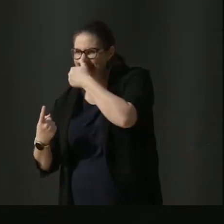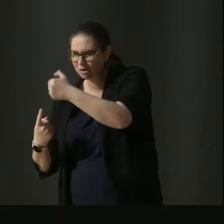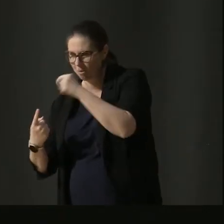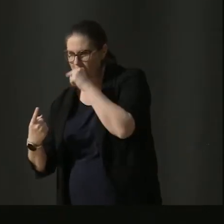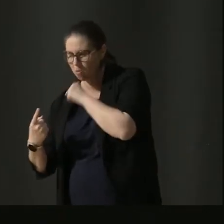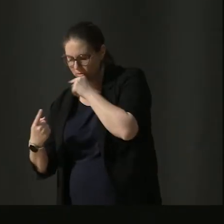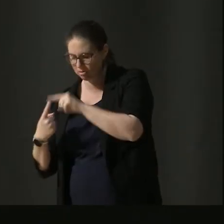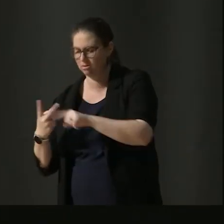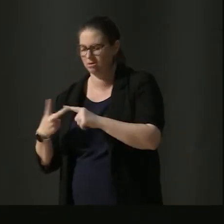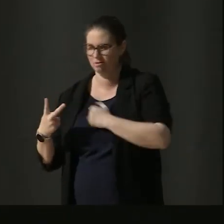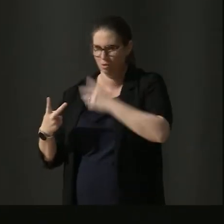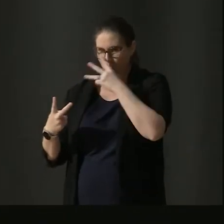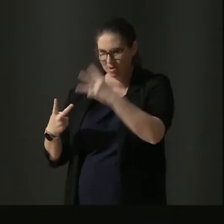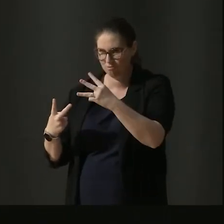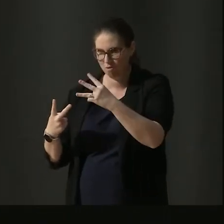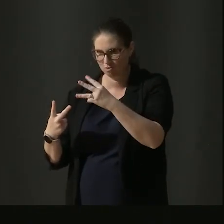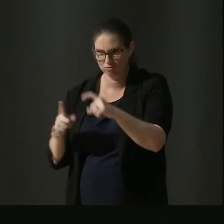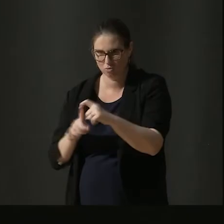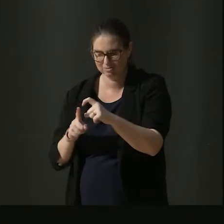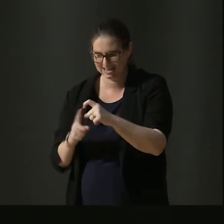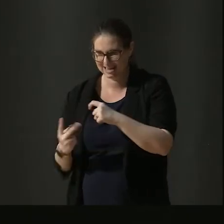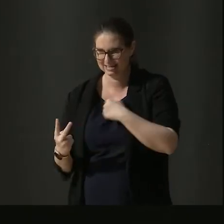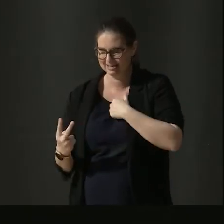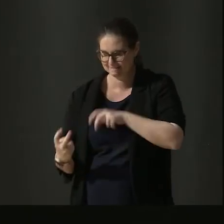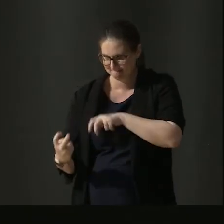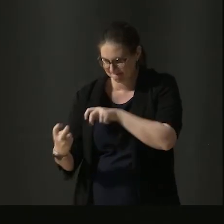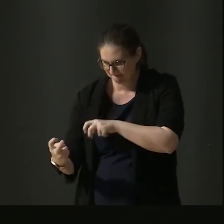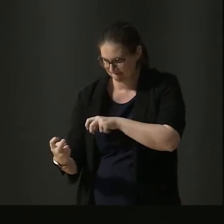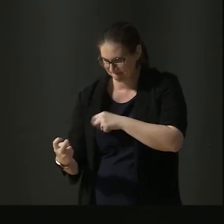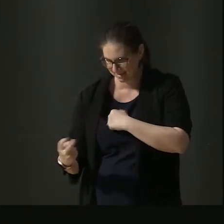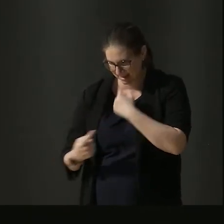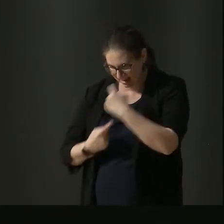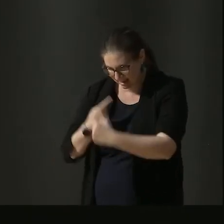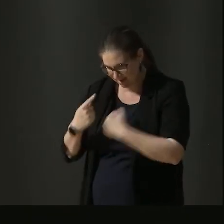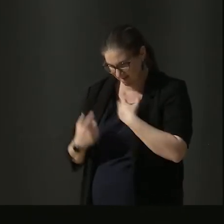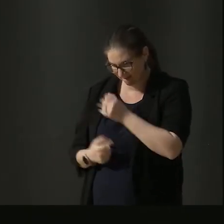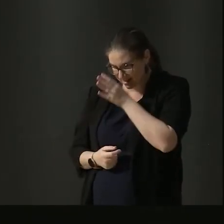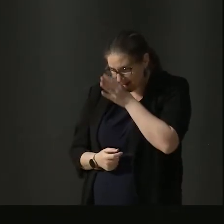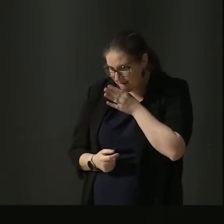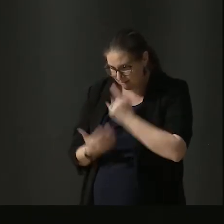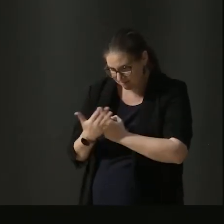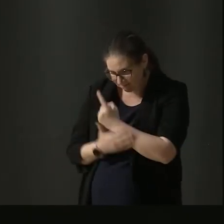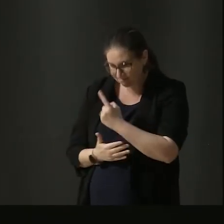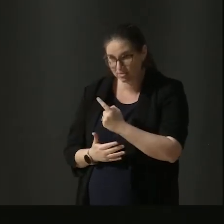and I told them that I had some sad news. My son asked if our dog was dying.